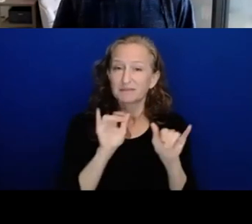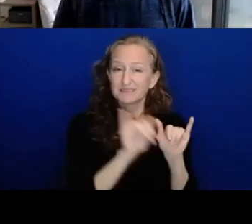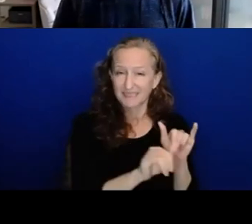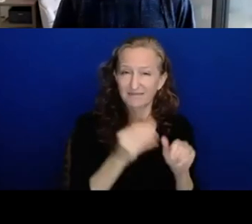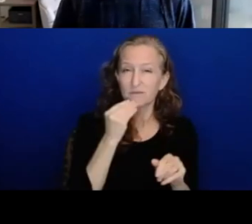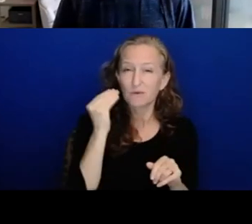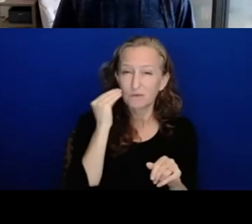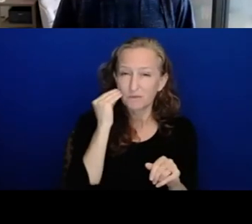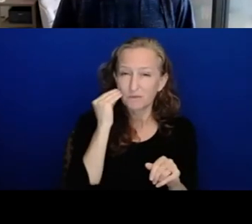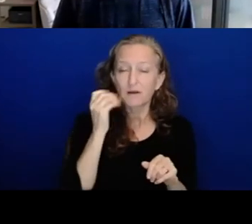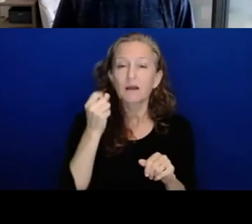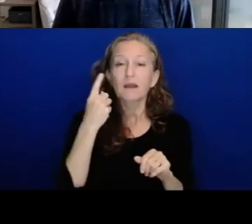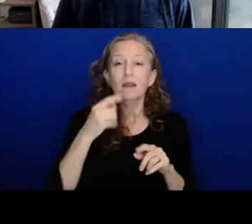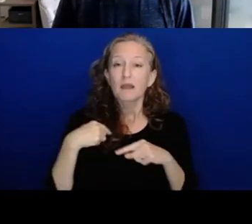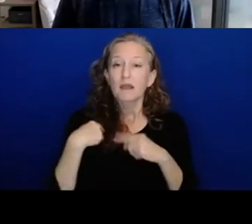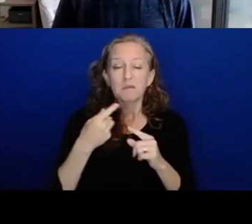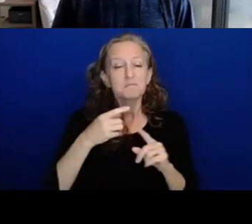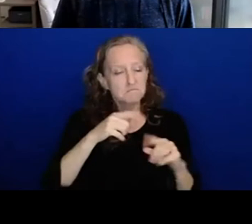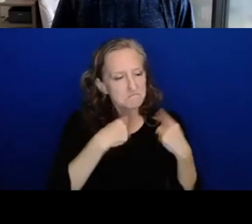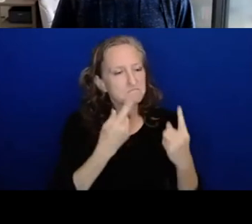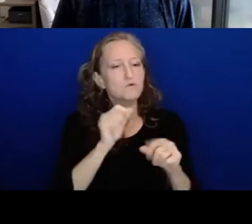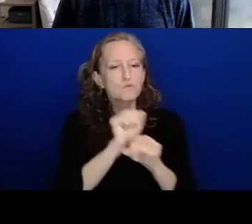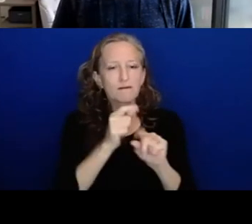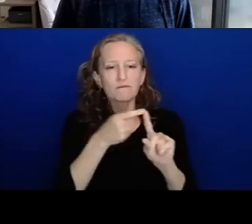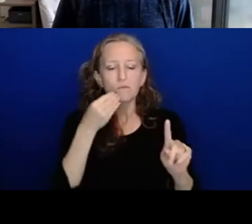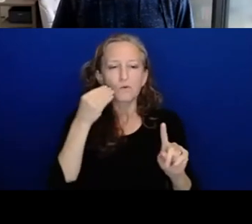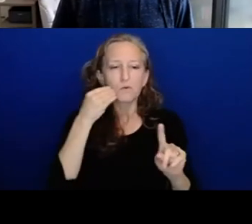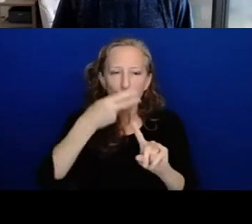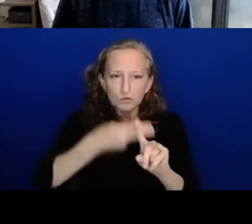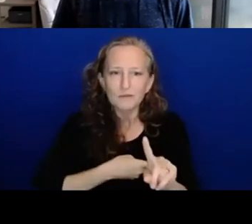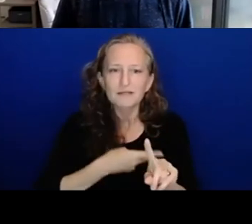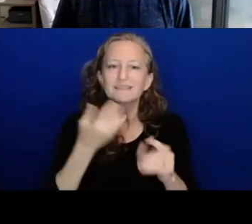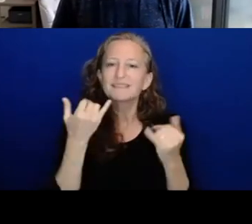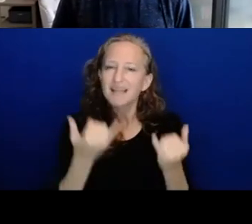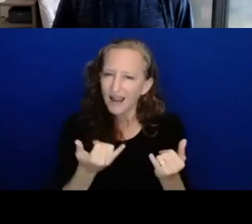in, we're starting to see some of the challenges that we're going to need to manage through